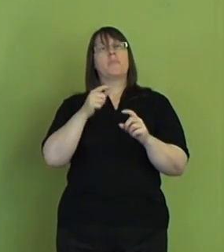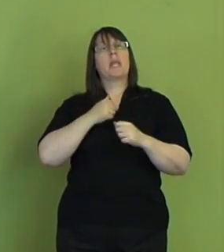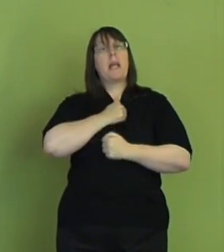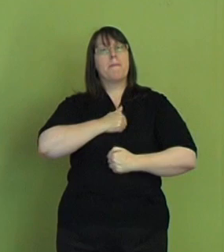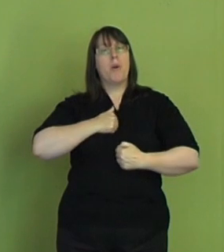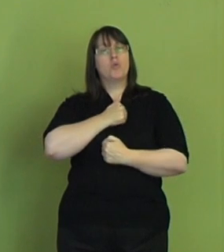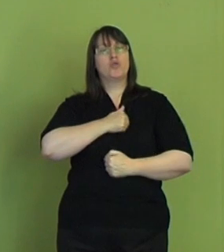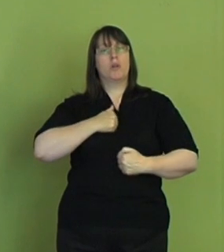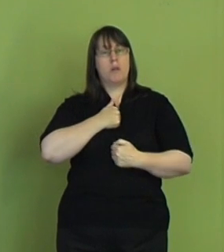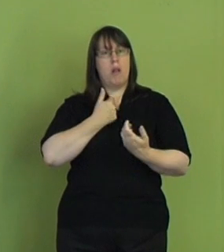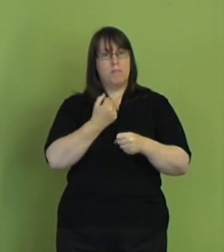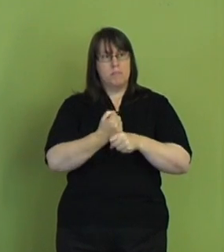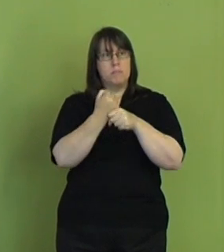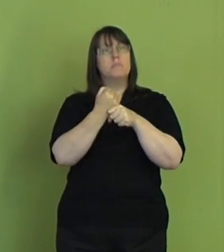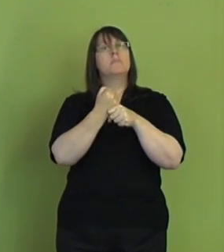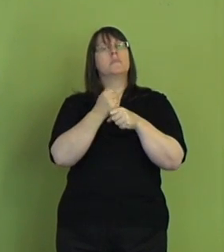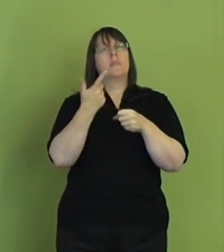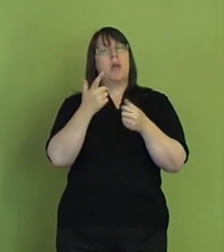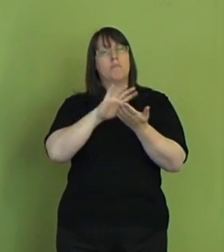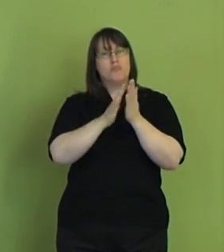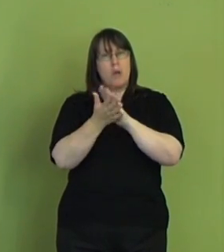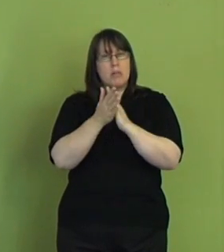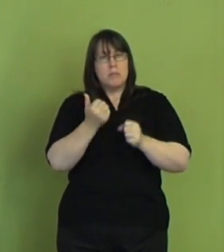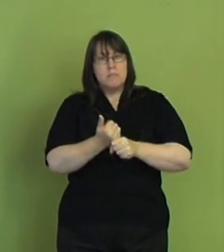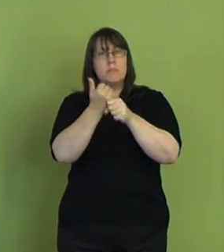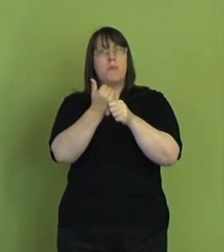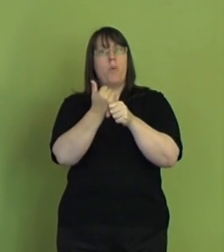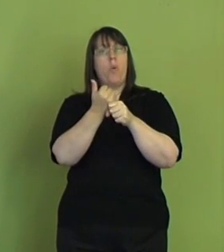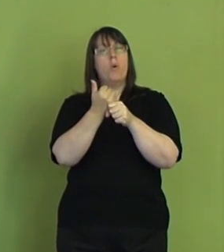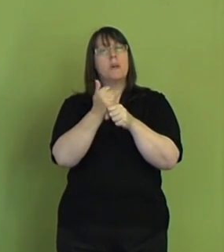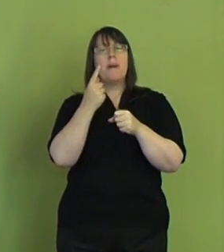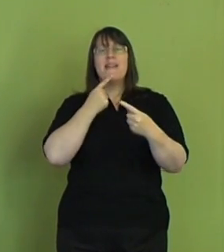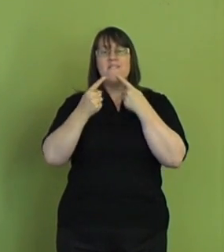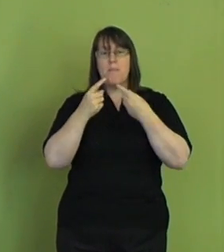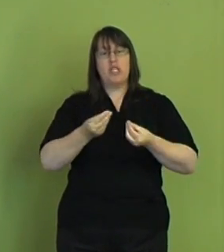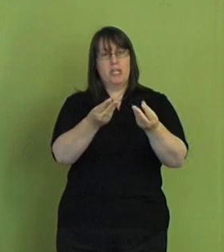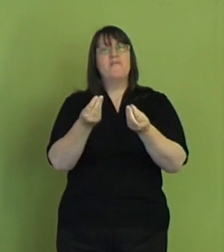practical support, and informational support.